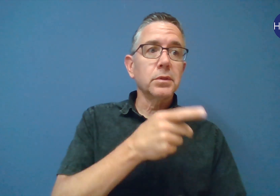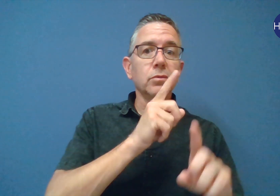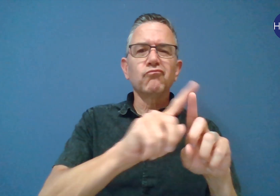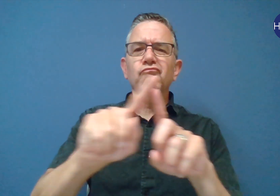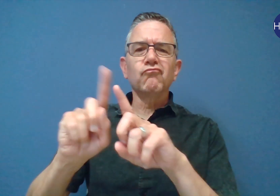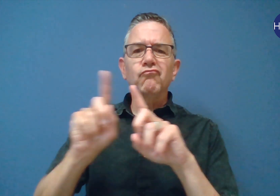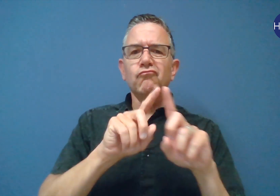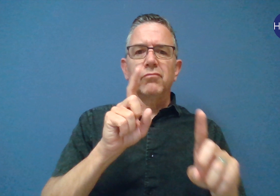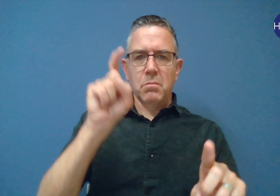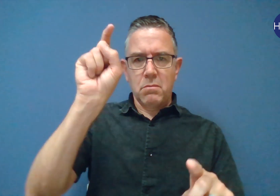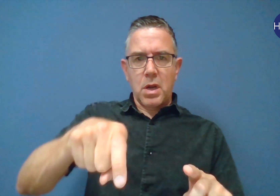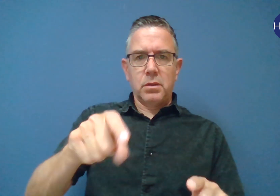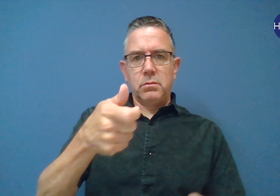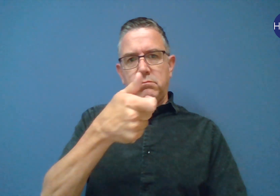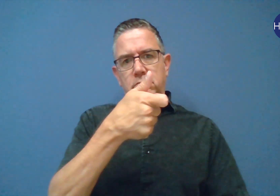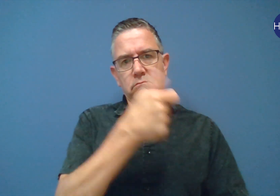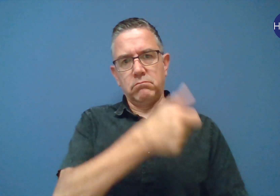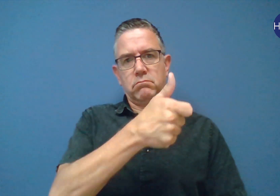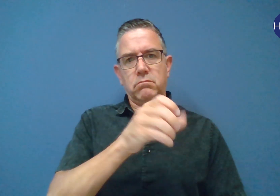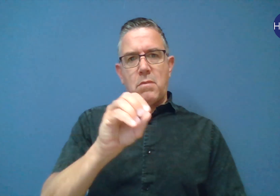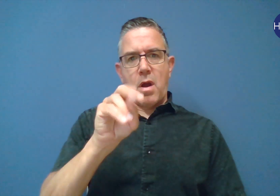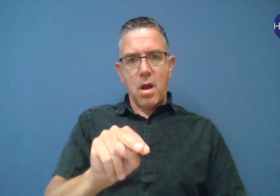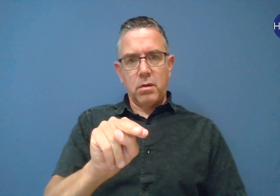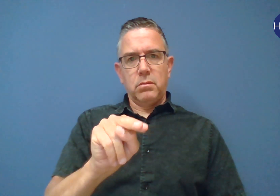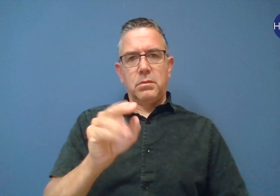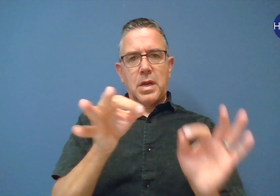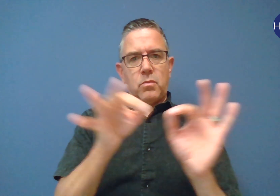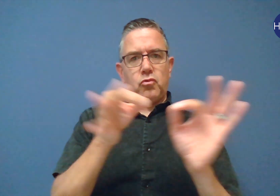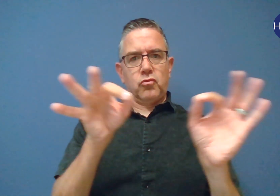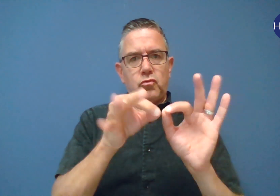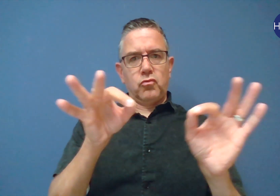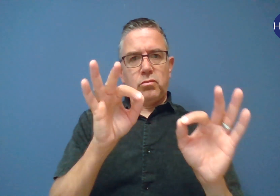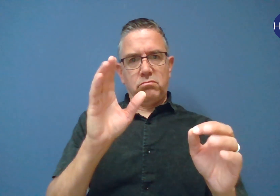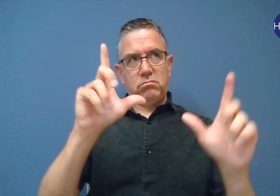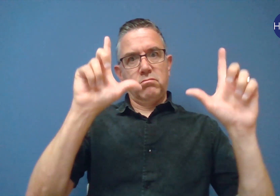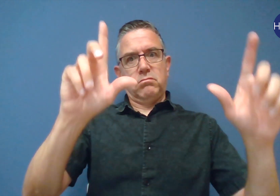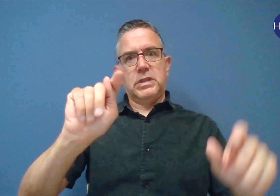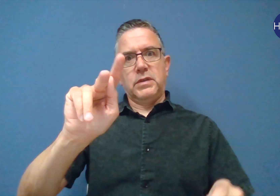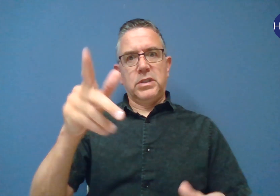and some public businesses. Their TVs are required to be turned the caption on.